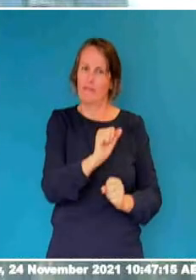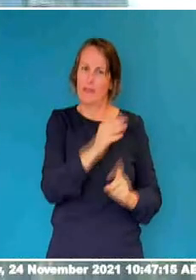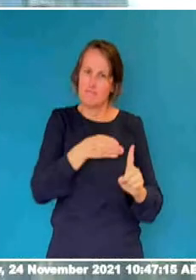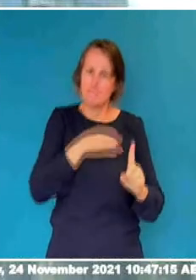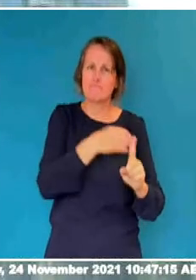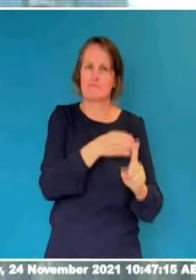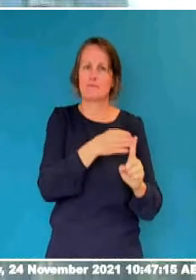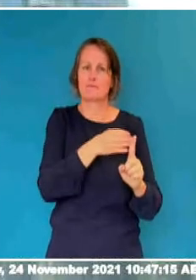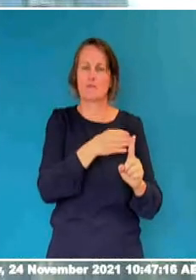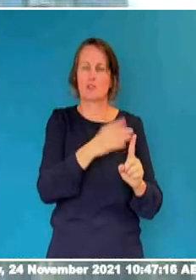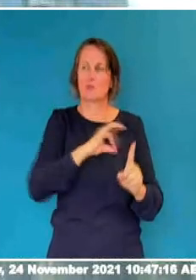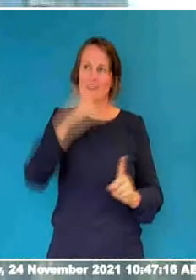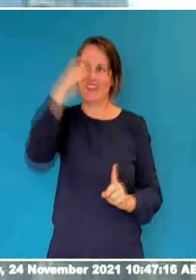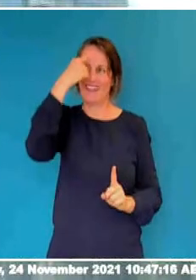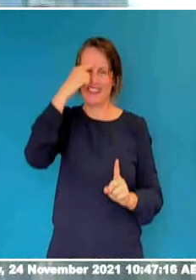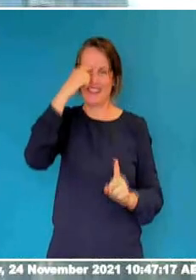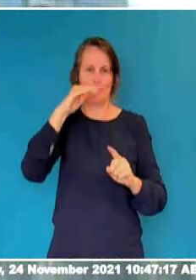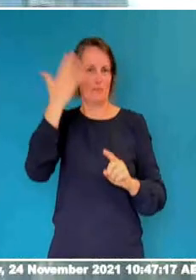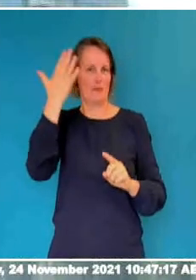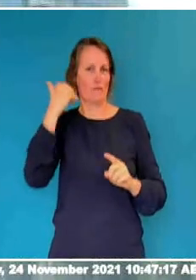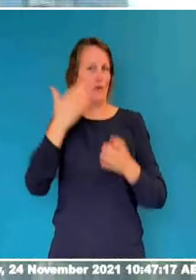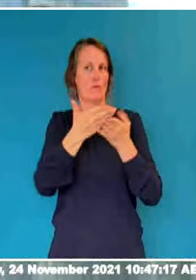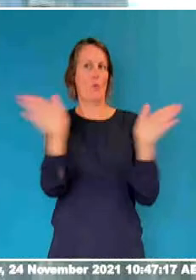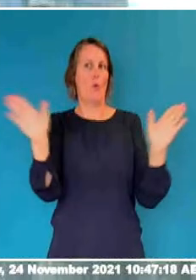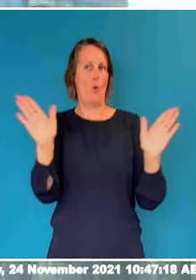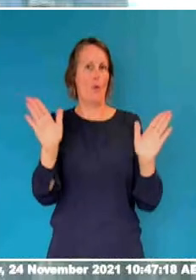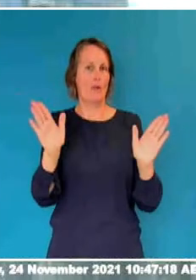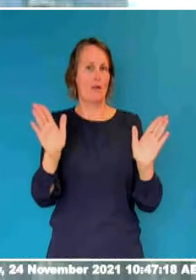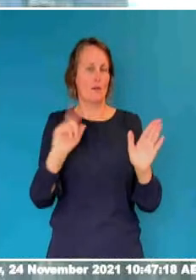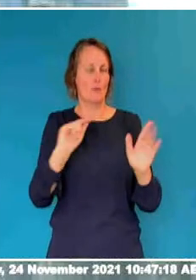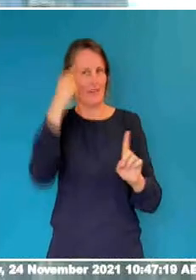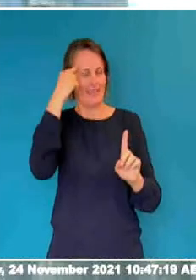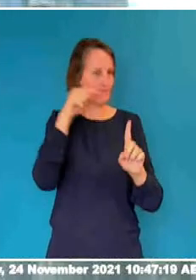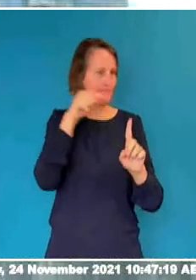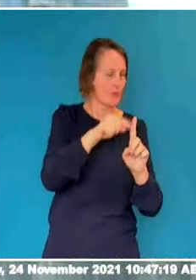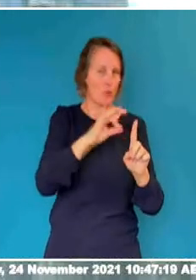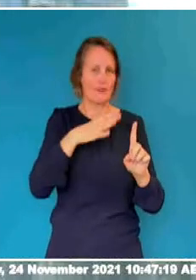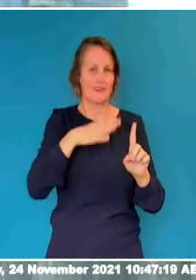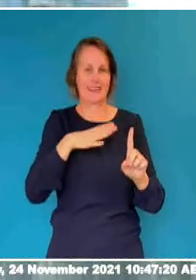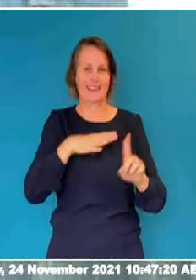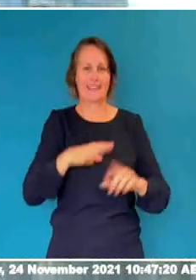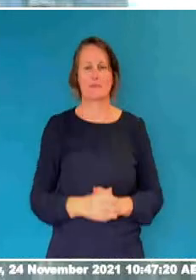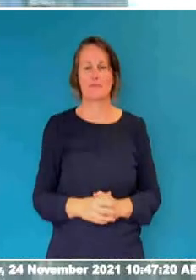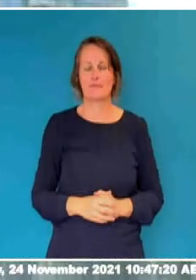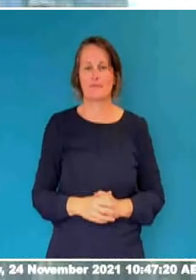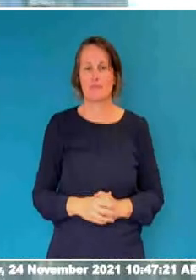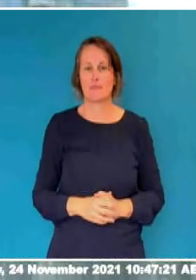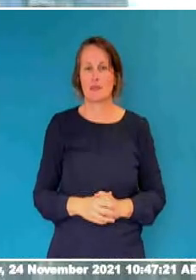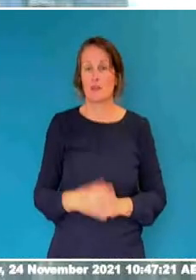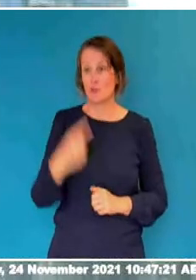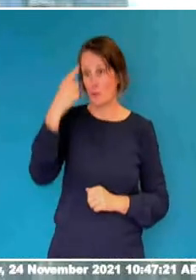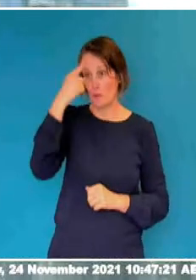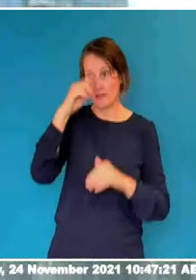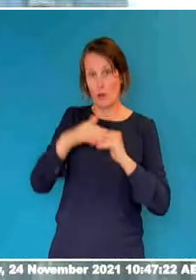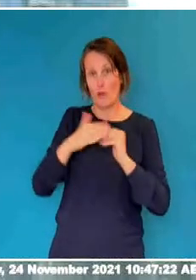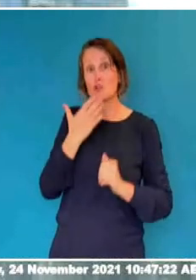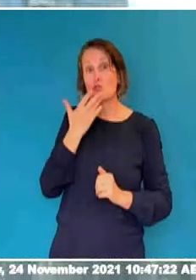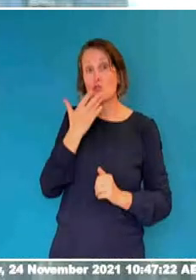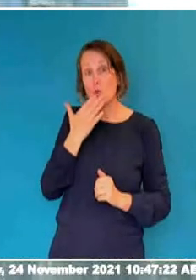provide in our universal approach. So sticking with the theme of cost just for the moment, were there any that